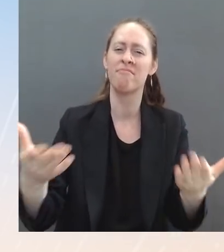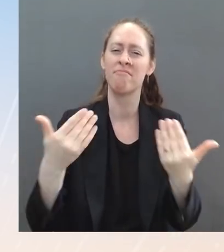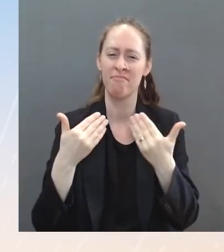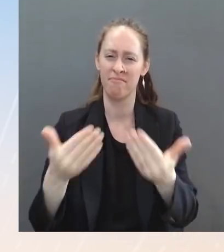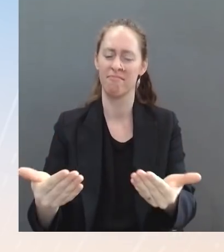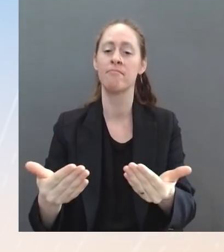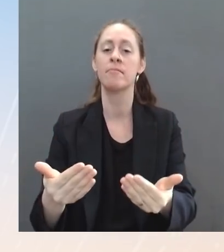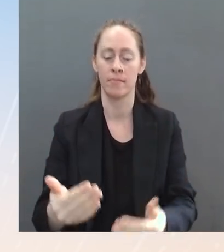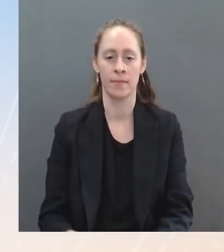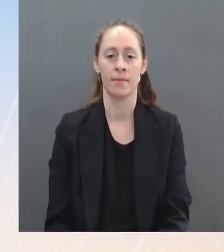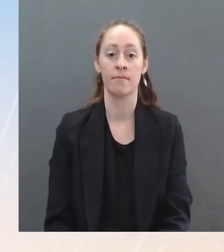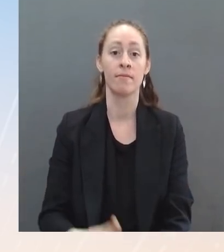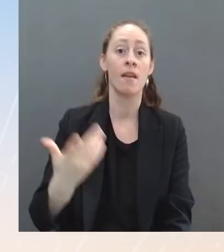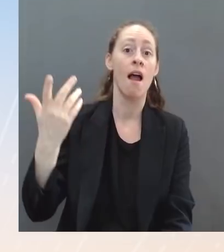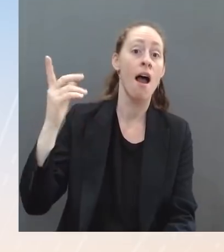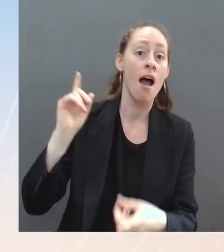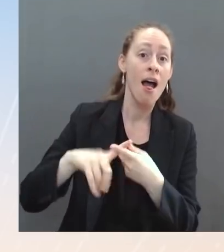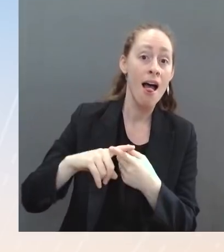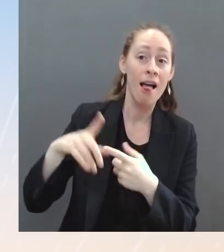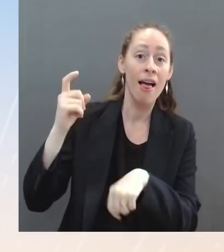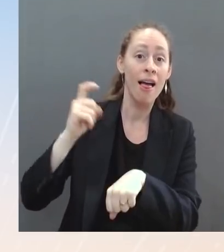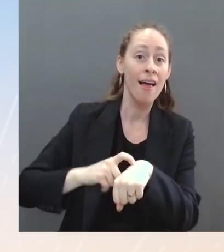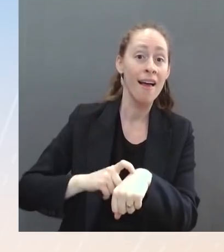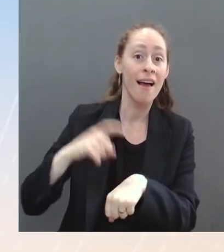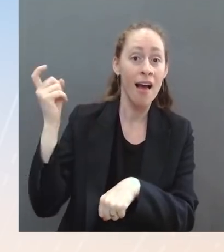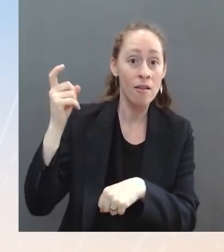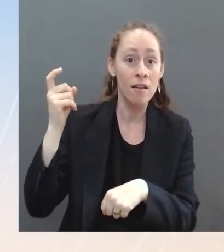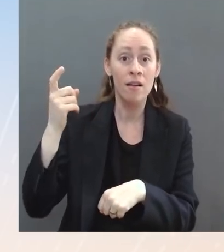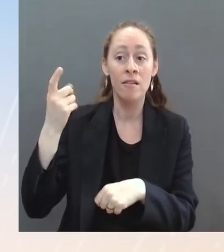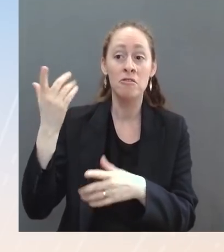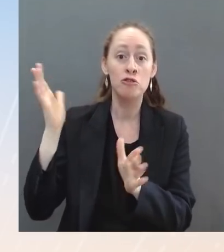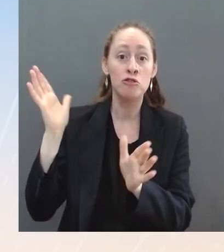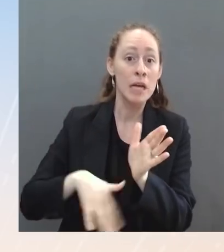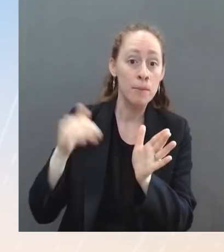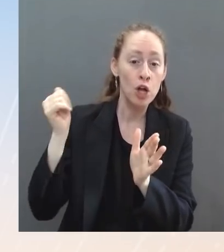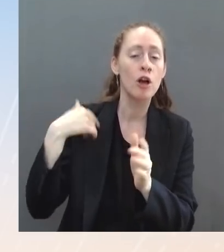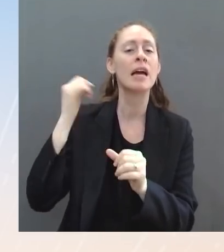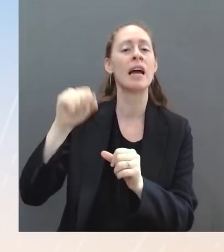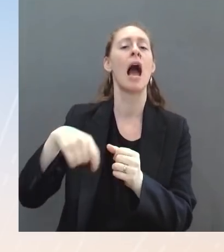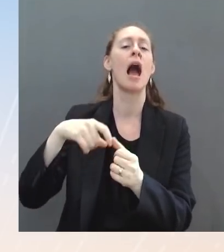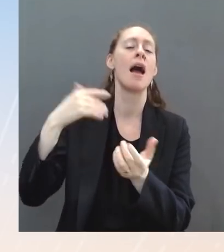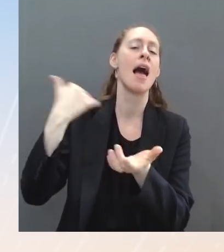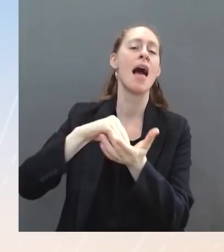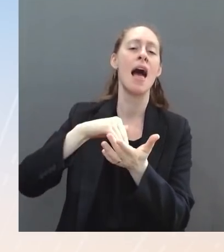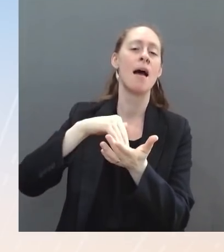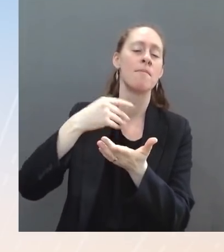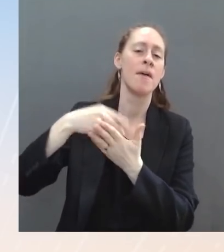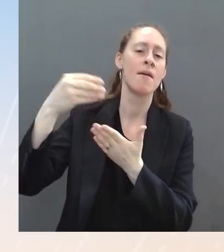more barrels, ultimately. So, the current 568 million barrels will come down but then will go back up,